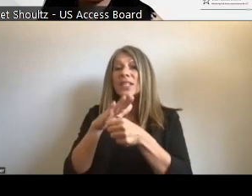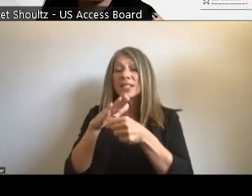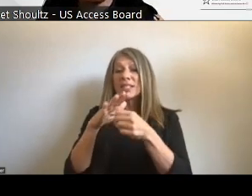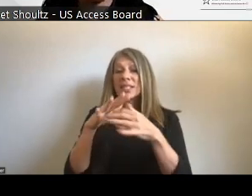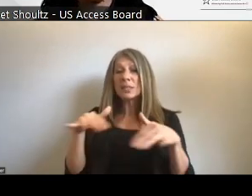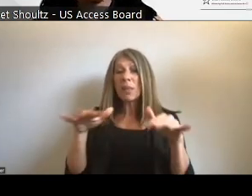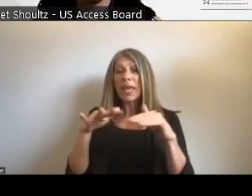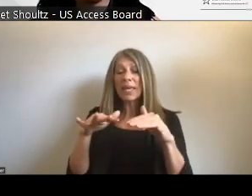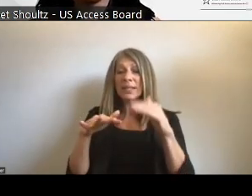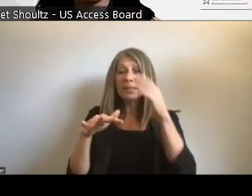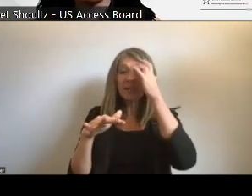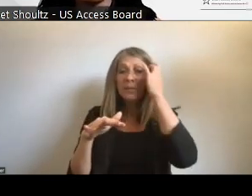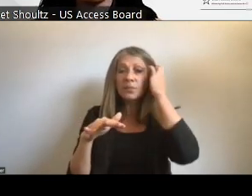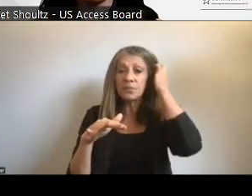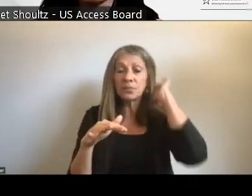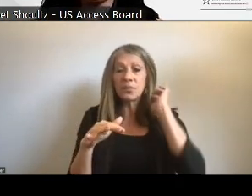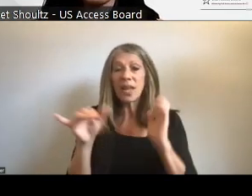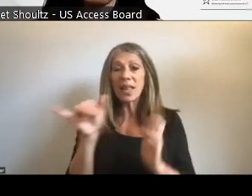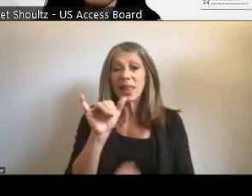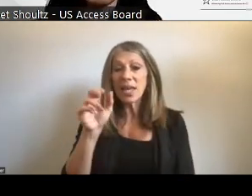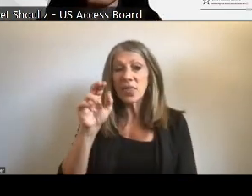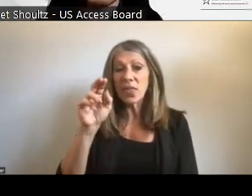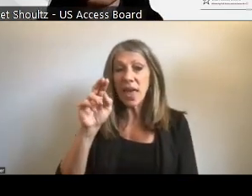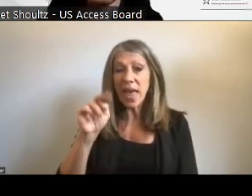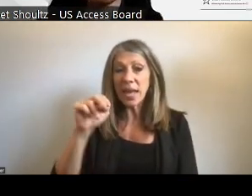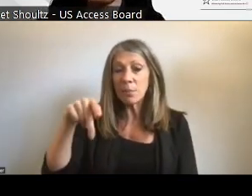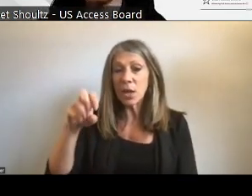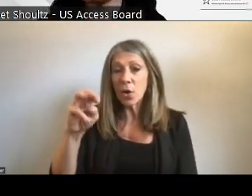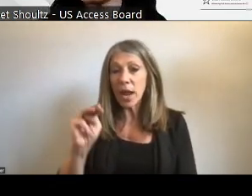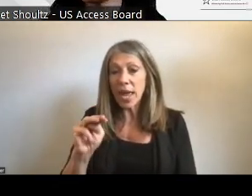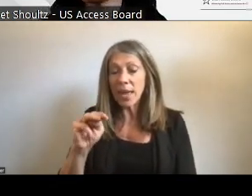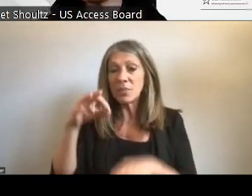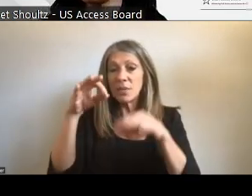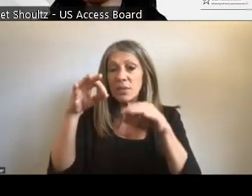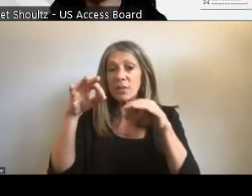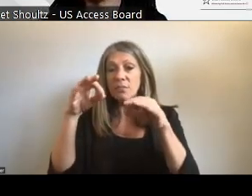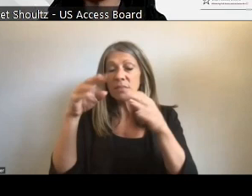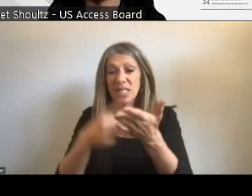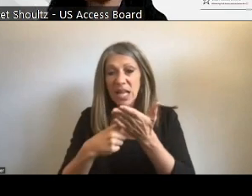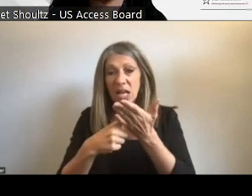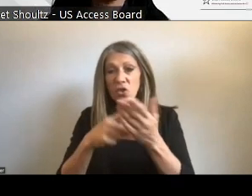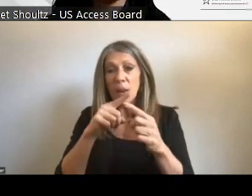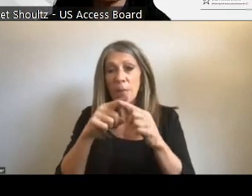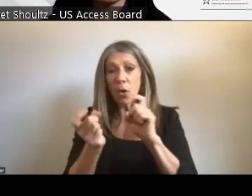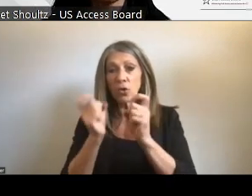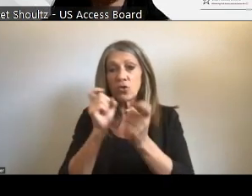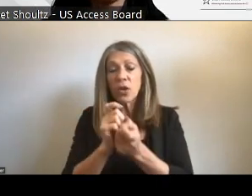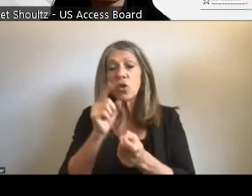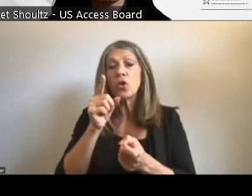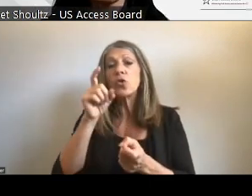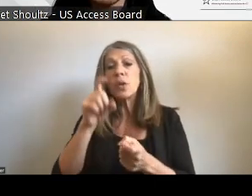to the NPRM discussion for alterations, then you need to make sure you put that accessible